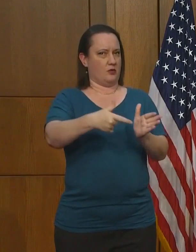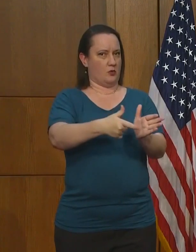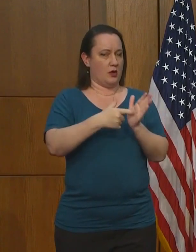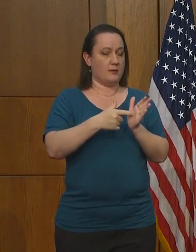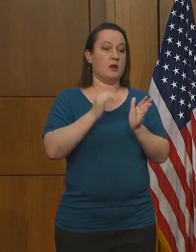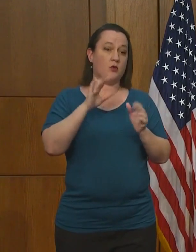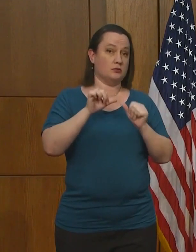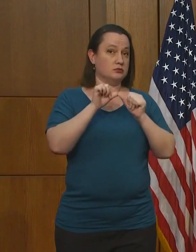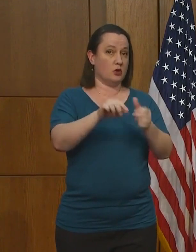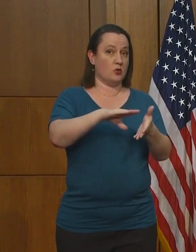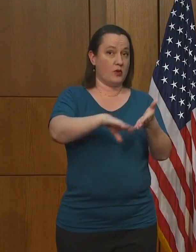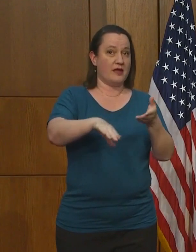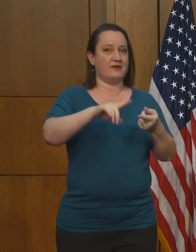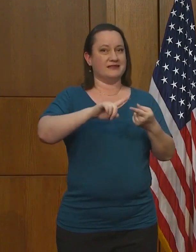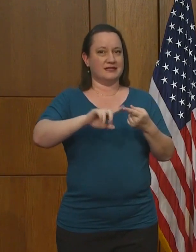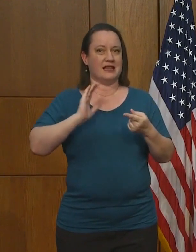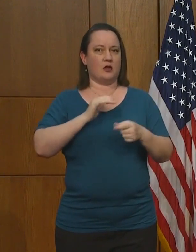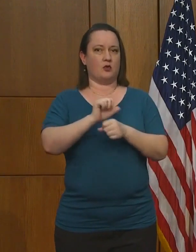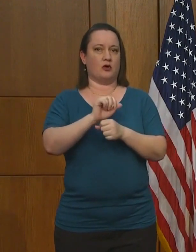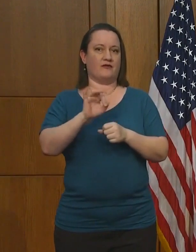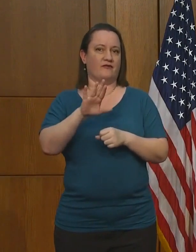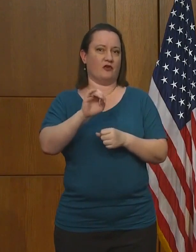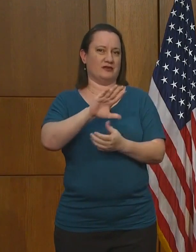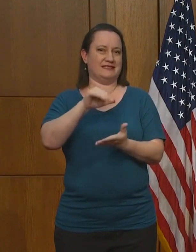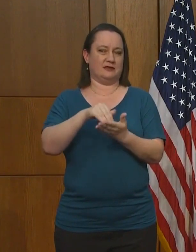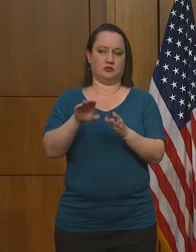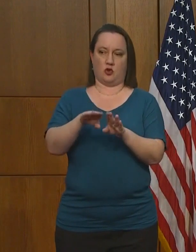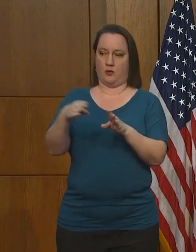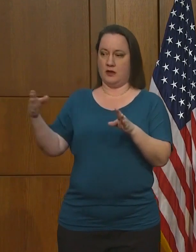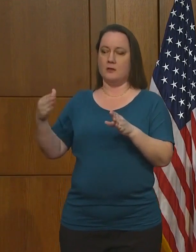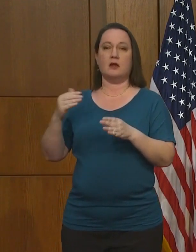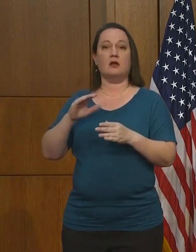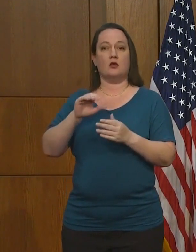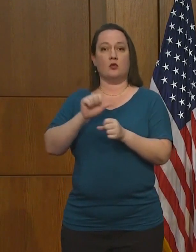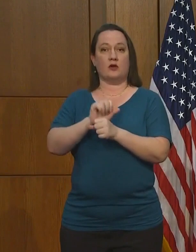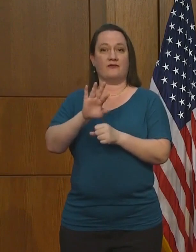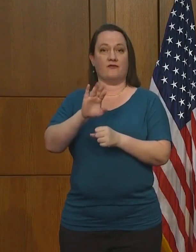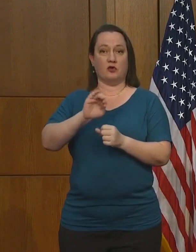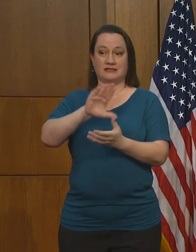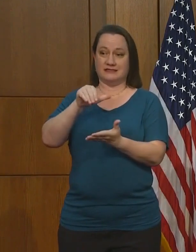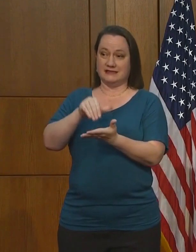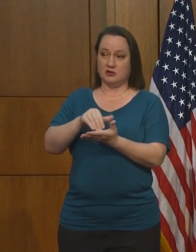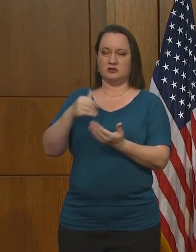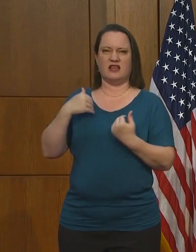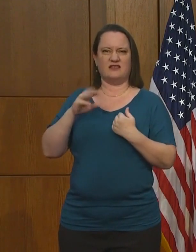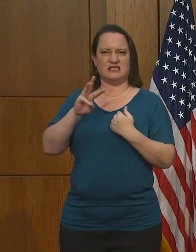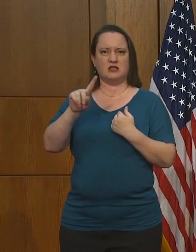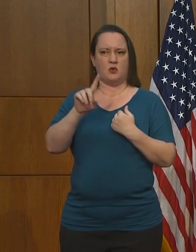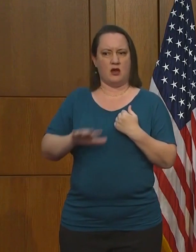IT'S GOING TO BE CONTINUE TO WAIT UNTIL WE ACTUALLY OPEN UP OUR WORK FORCE CENTERS WE HAVE